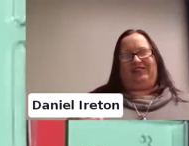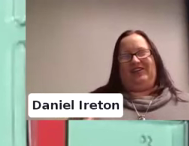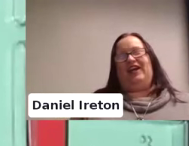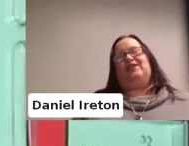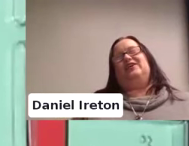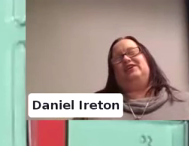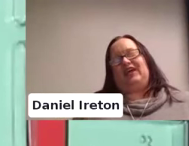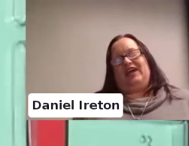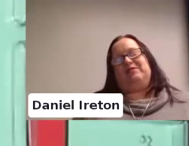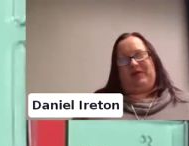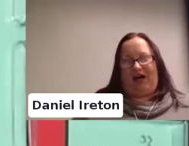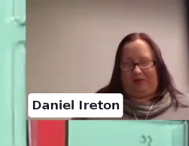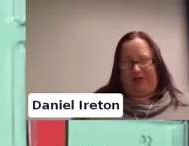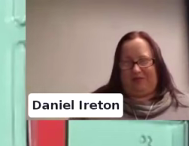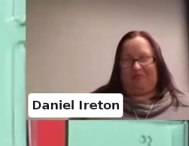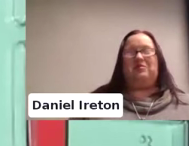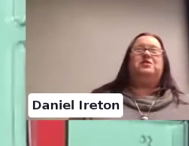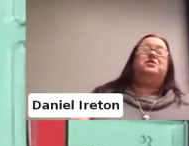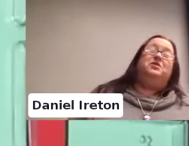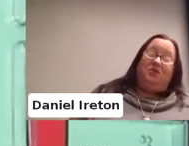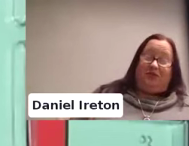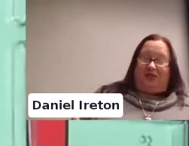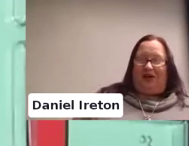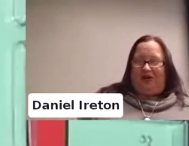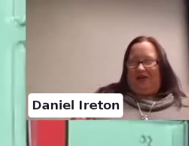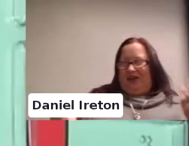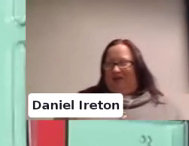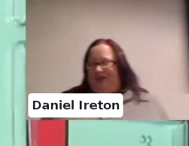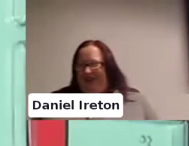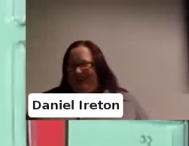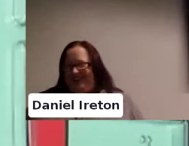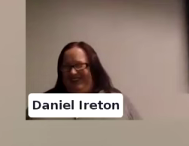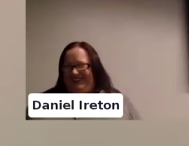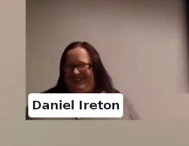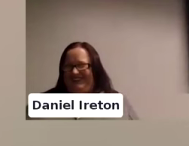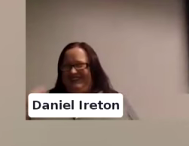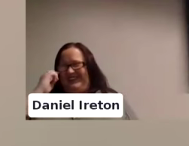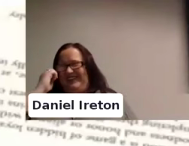But it is better than you know, it does allow everybody the pleasure of flipping the table and saying, okay, you won, grandma.